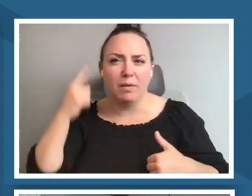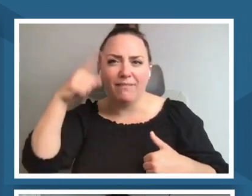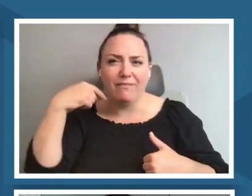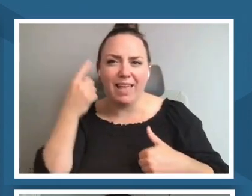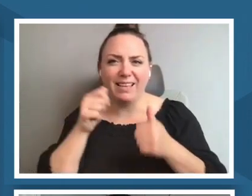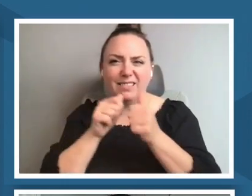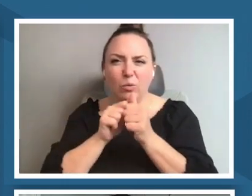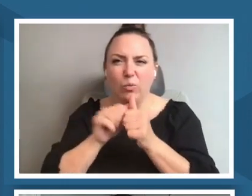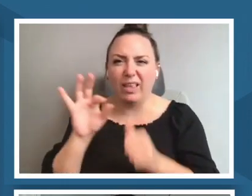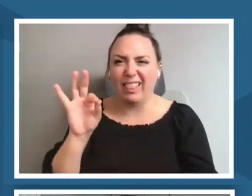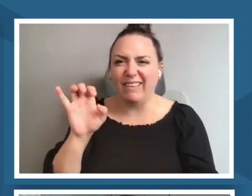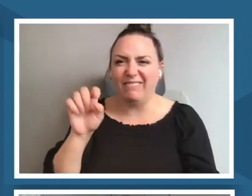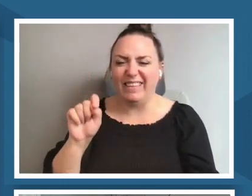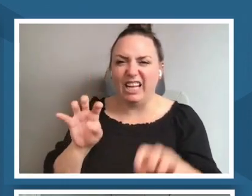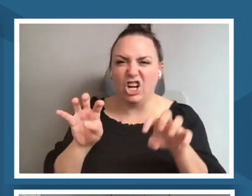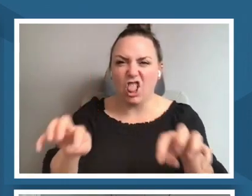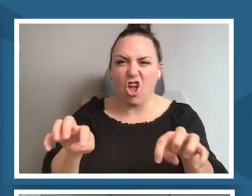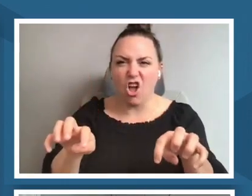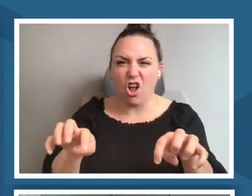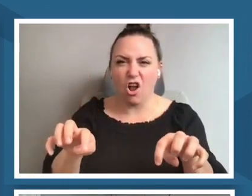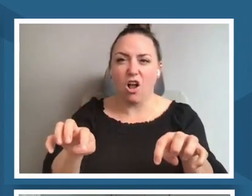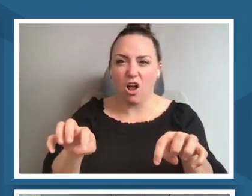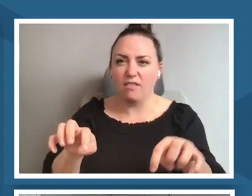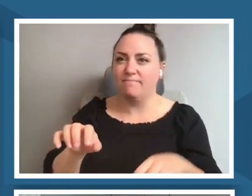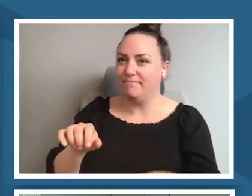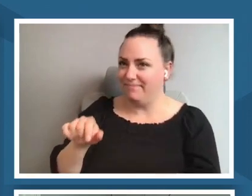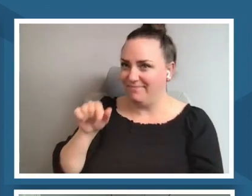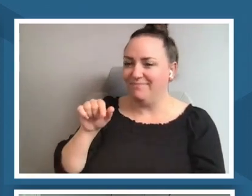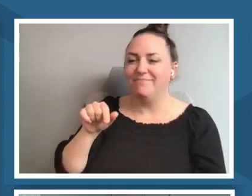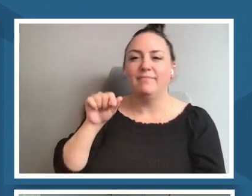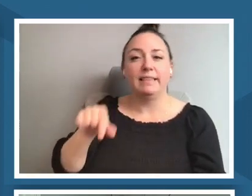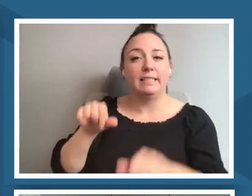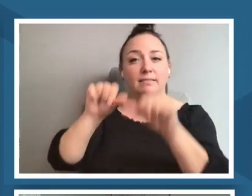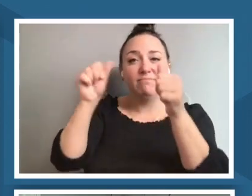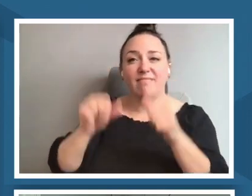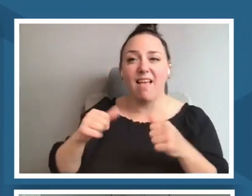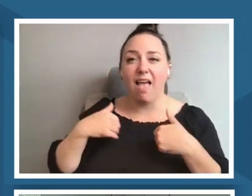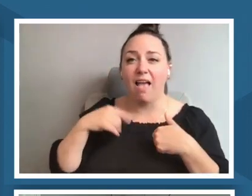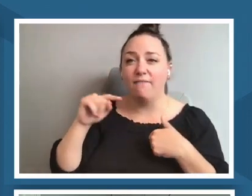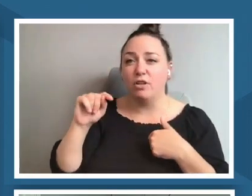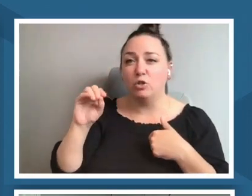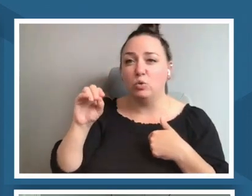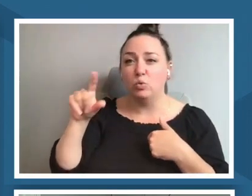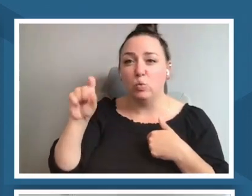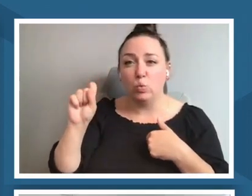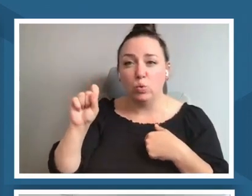okay that this figure has some tools in